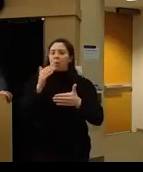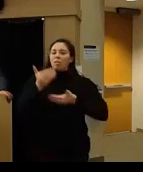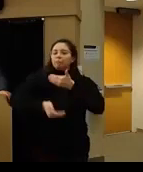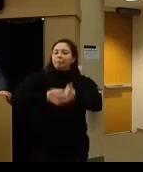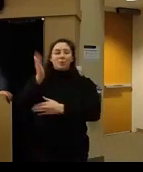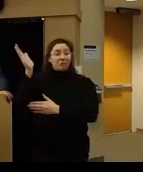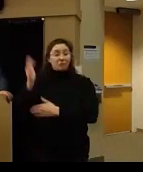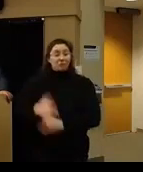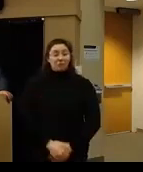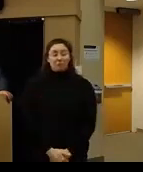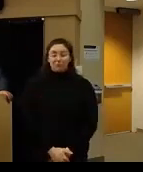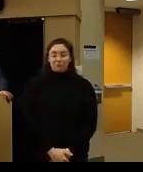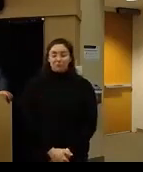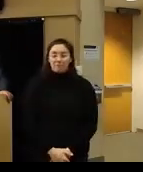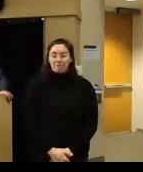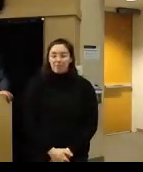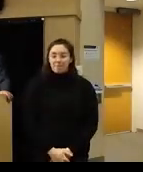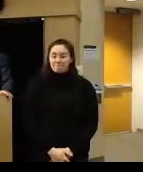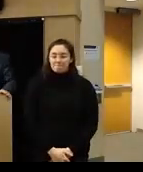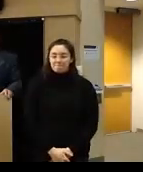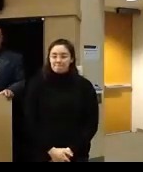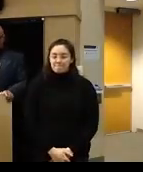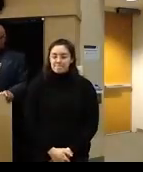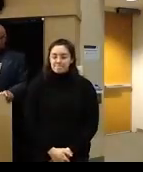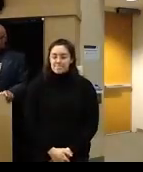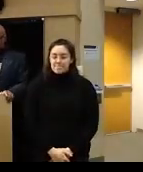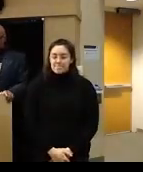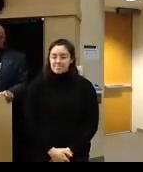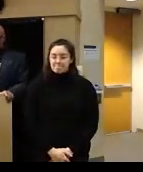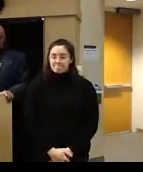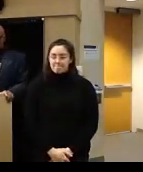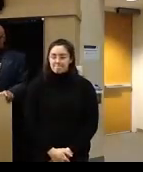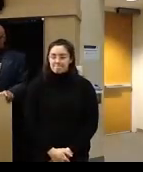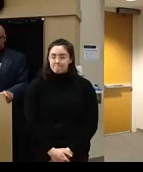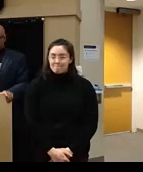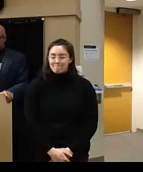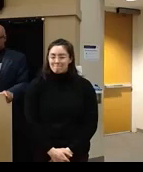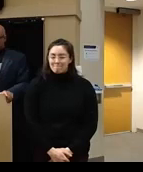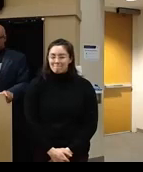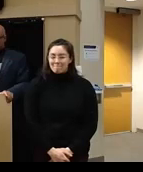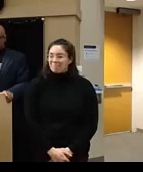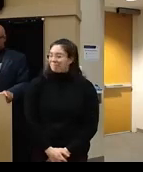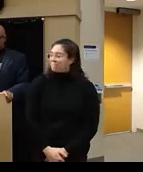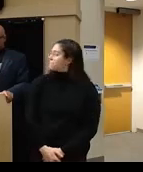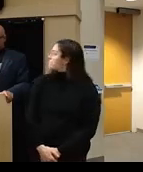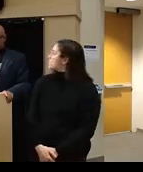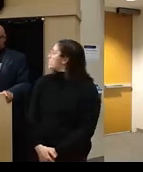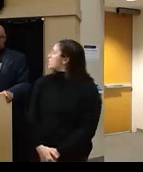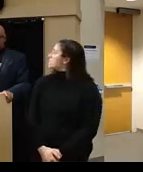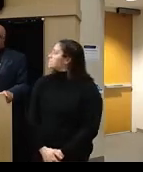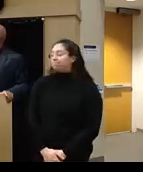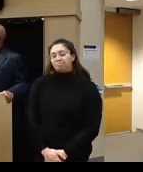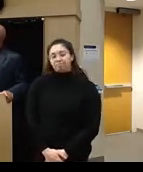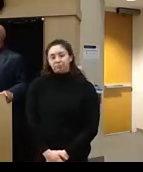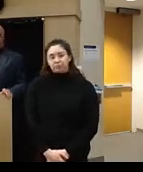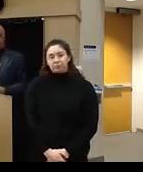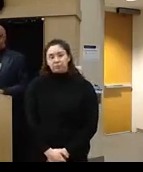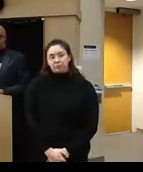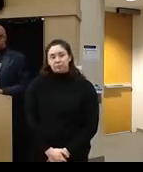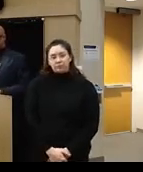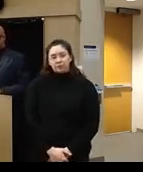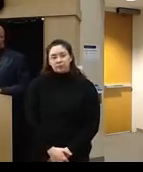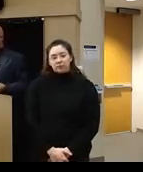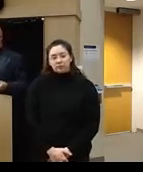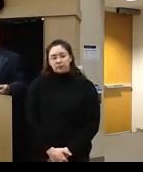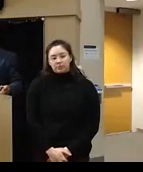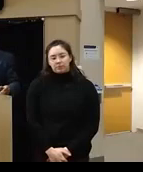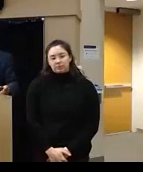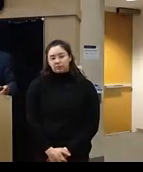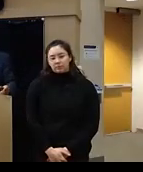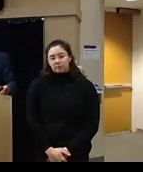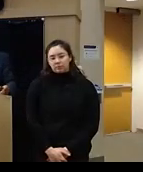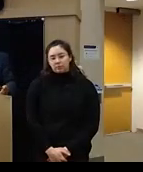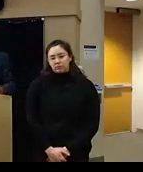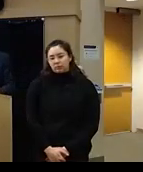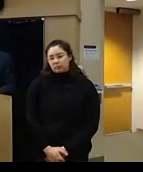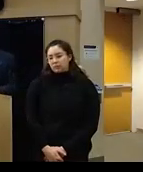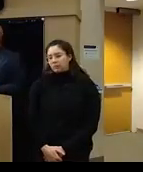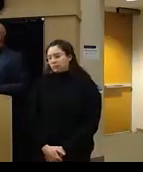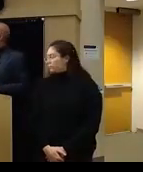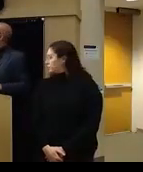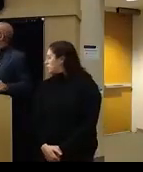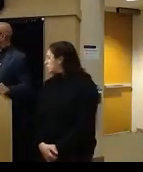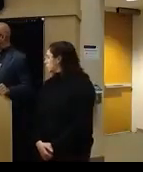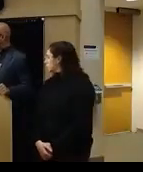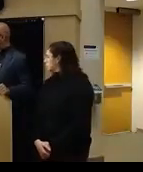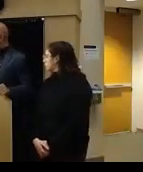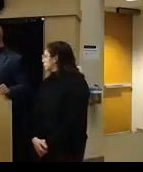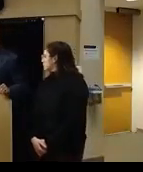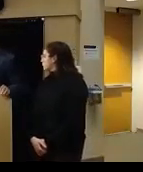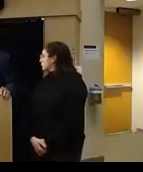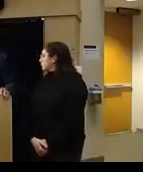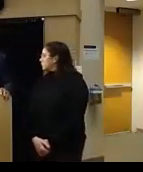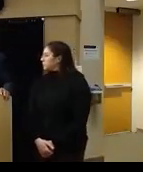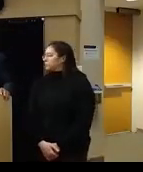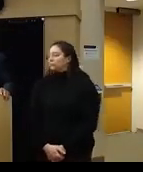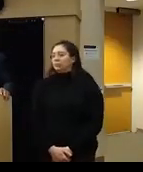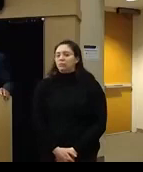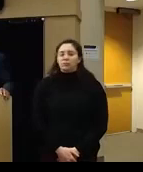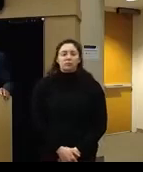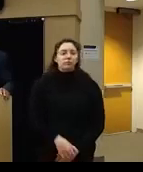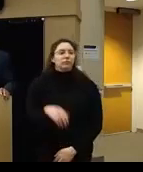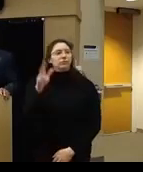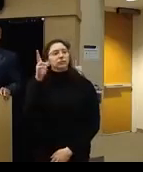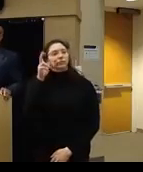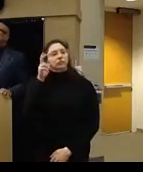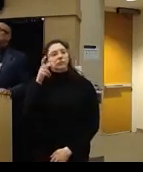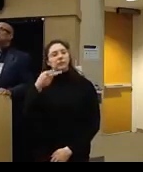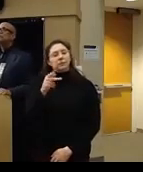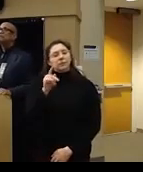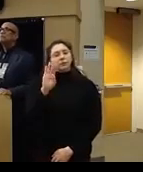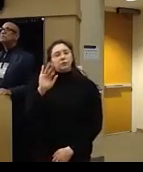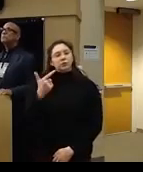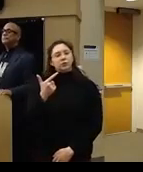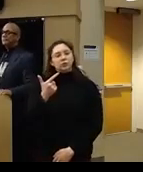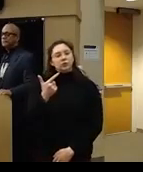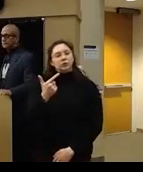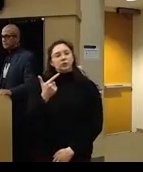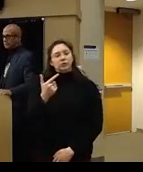lecture I had heard Petersburg had an ayum and of course a father told